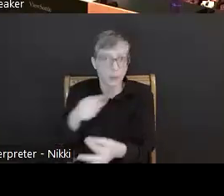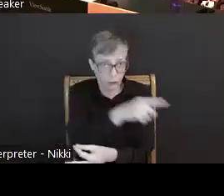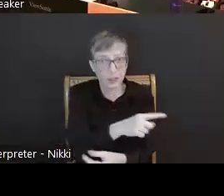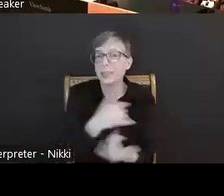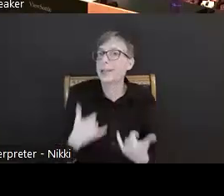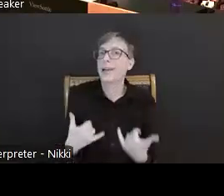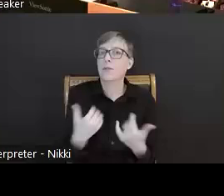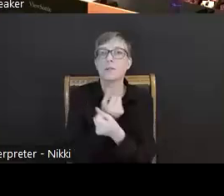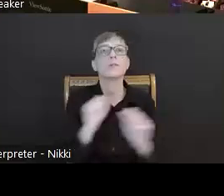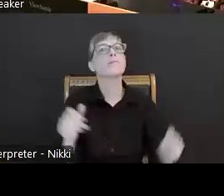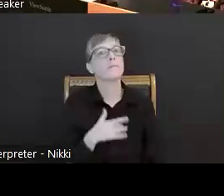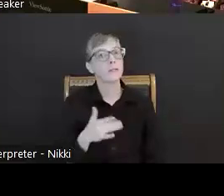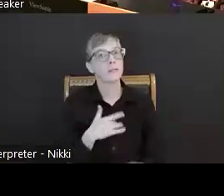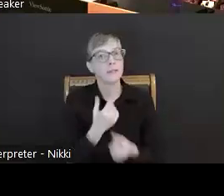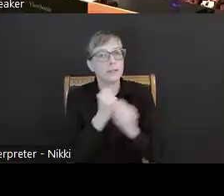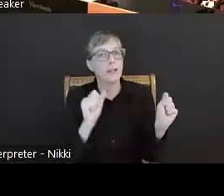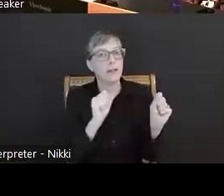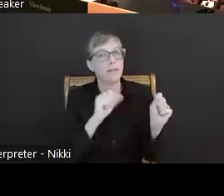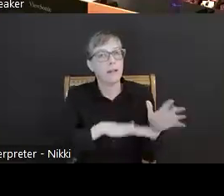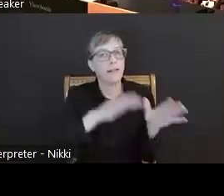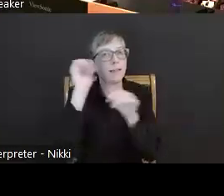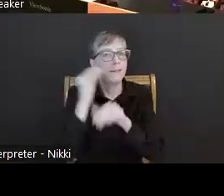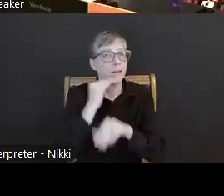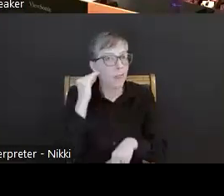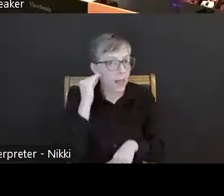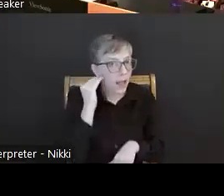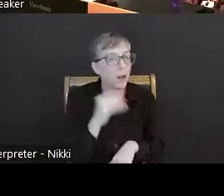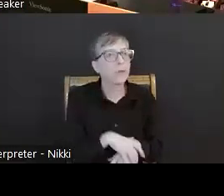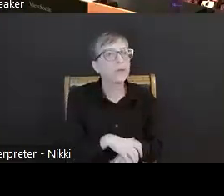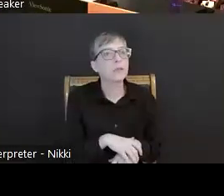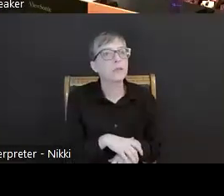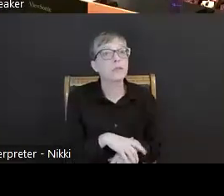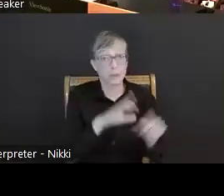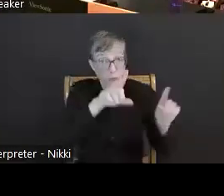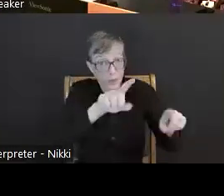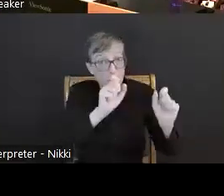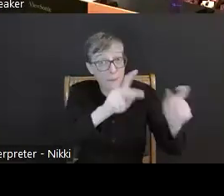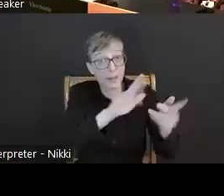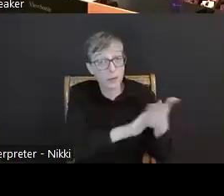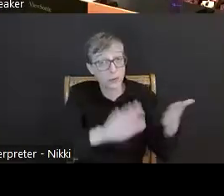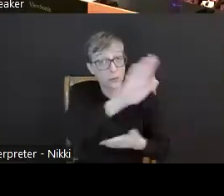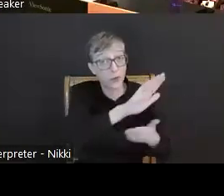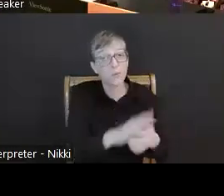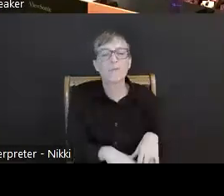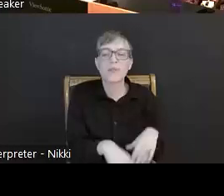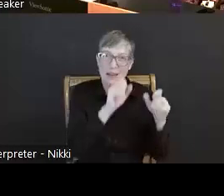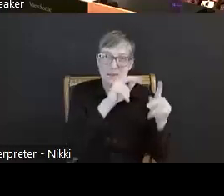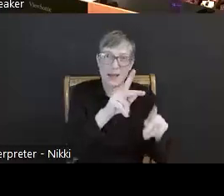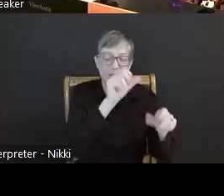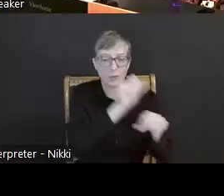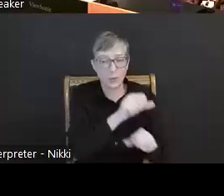returned to school and had started a new job when she ended this episode of care she noted she had